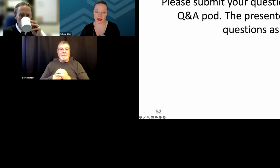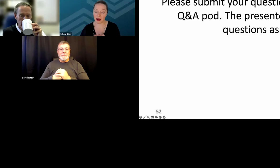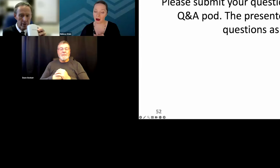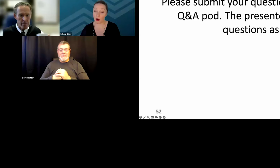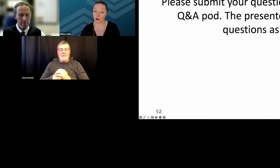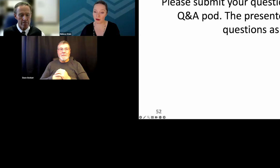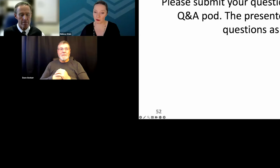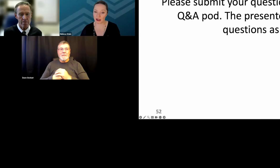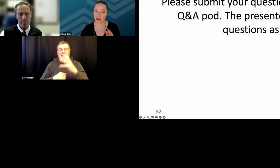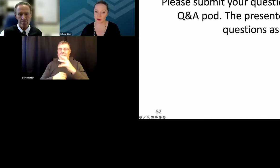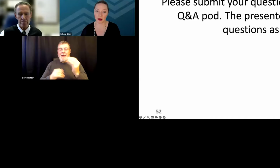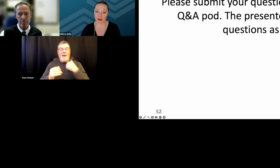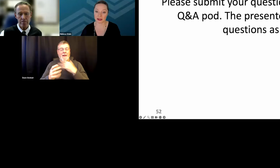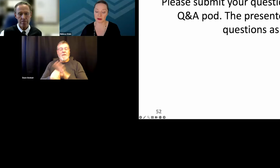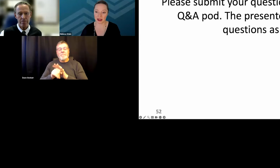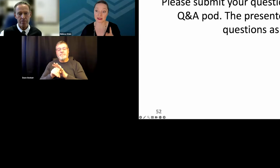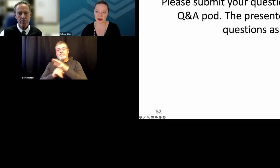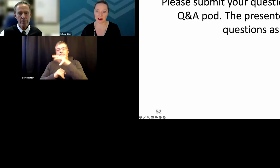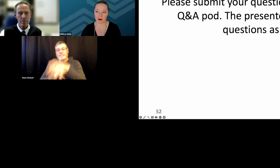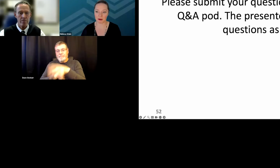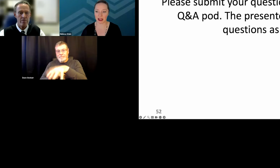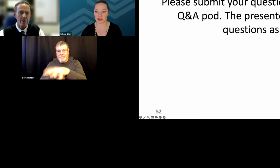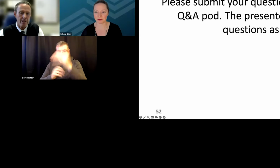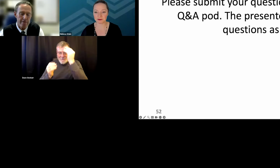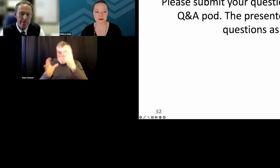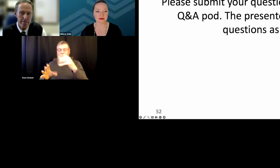there's a wealth of information as well as some links in that publication.